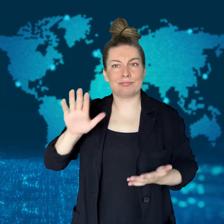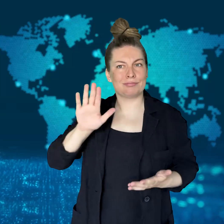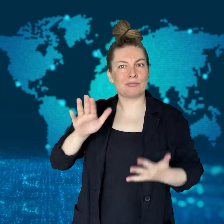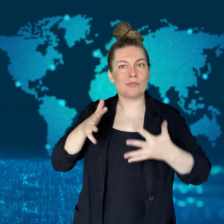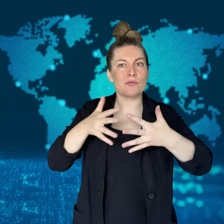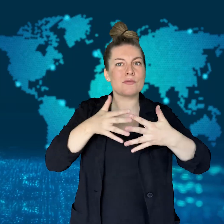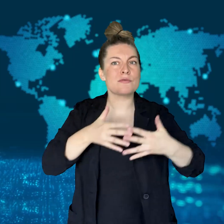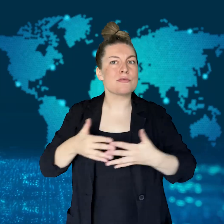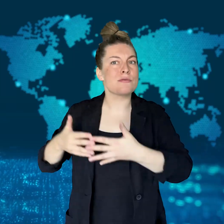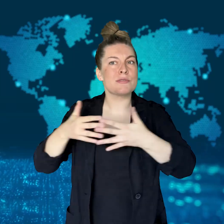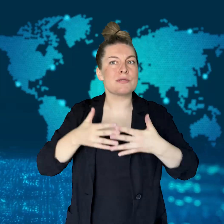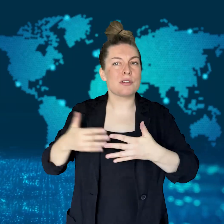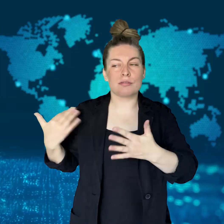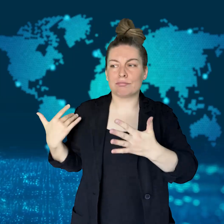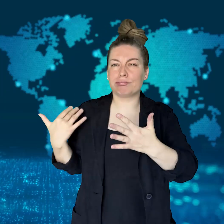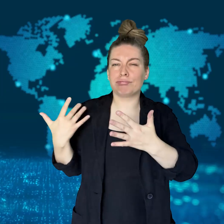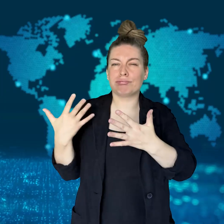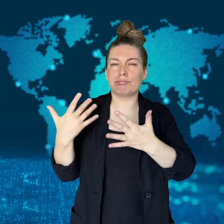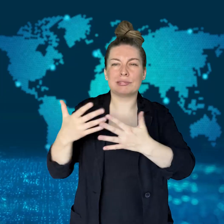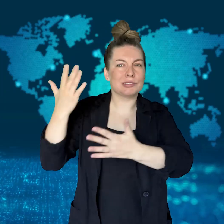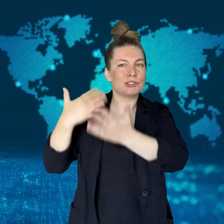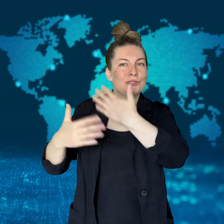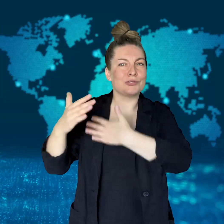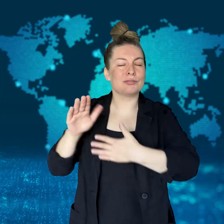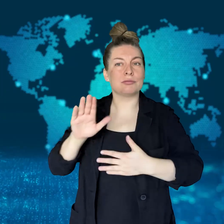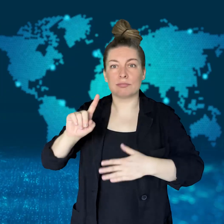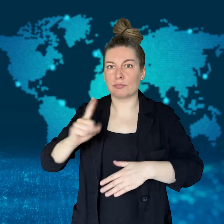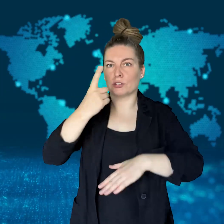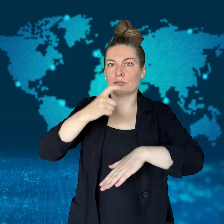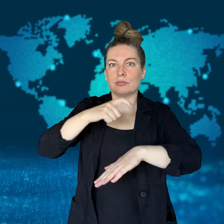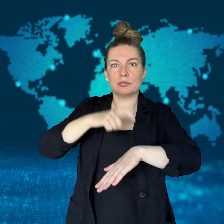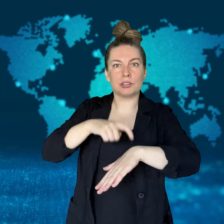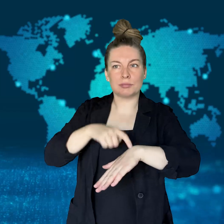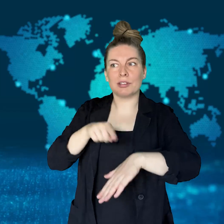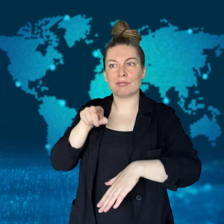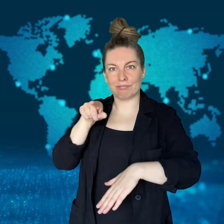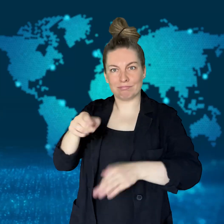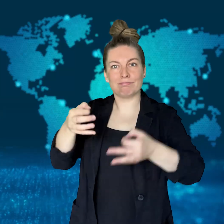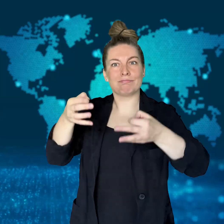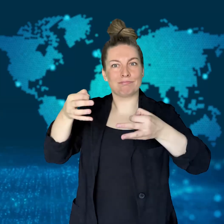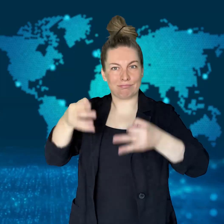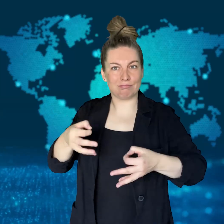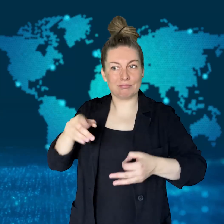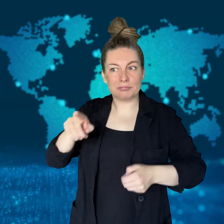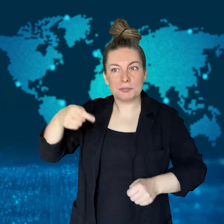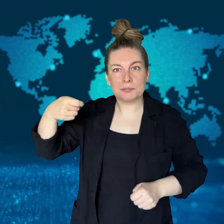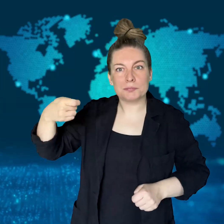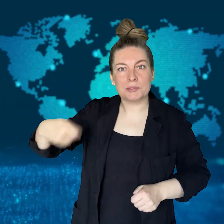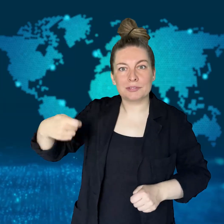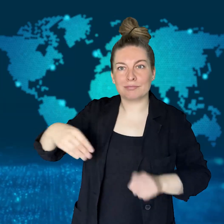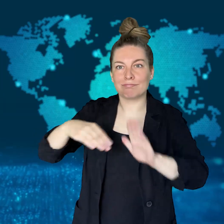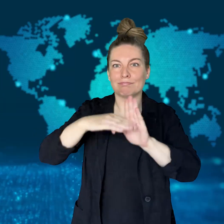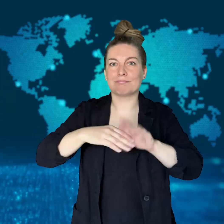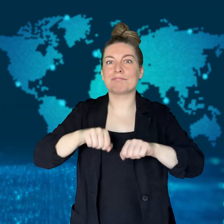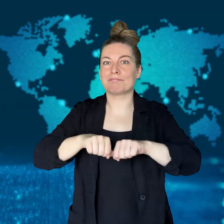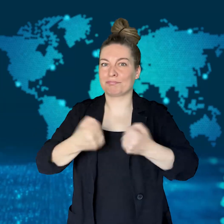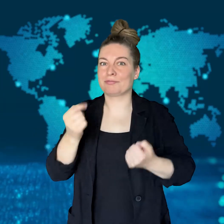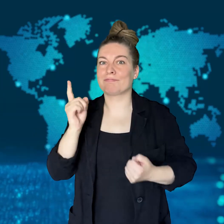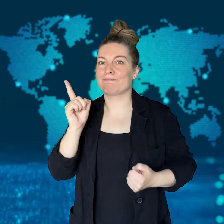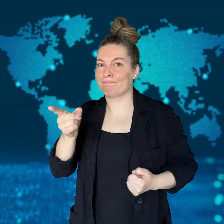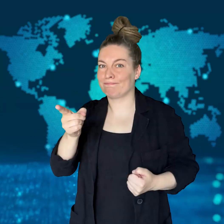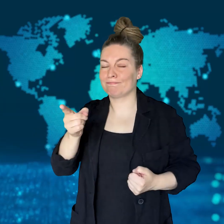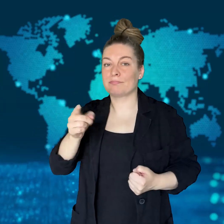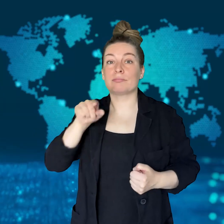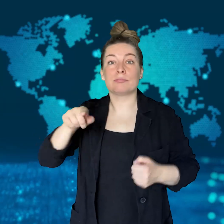It is the first time a former US President has been convicted of a crime.